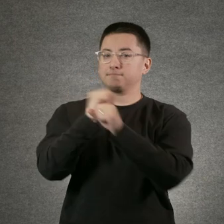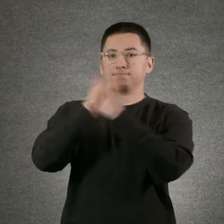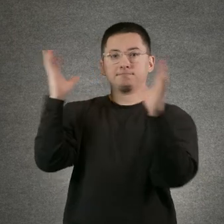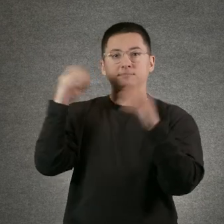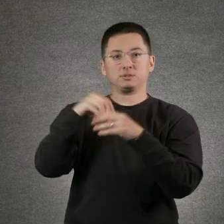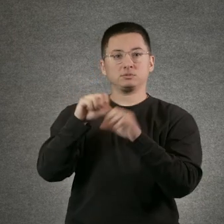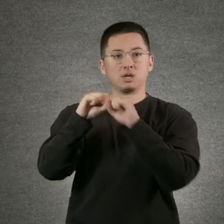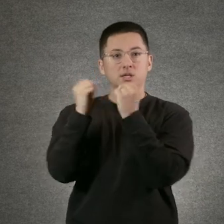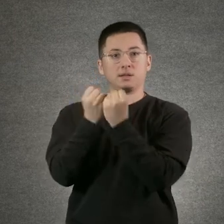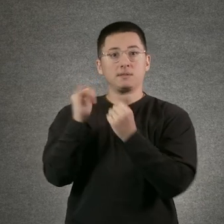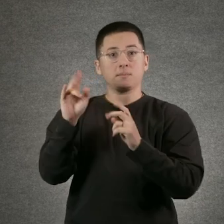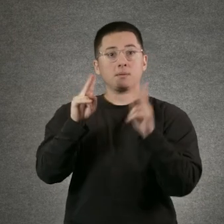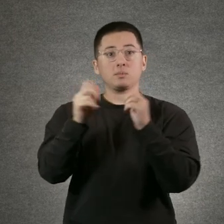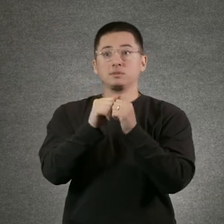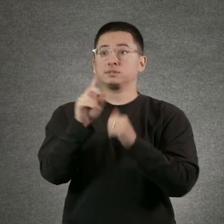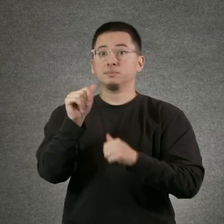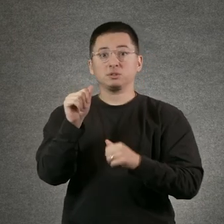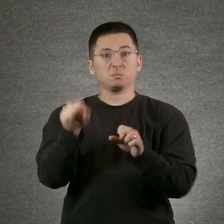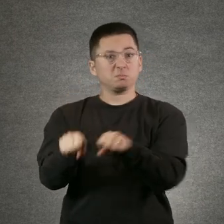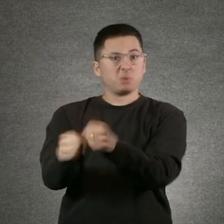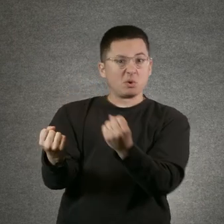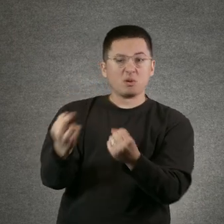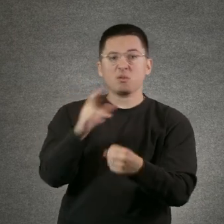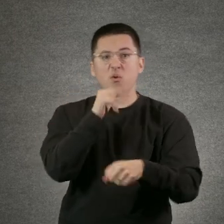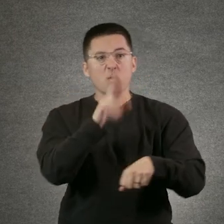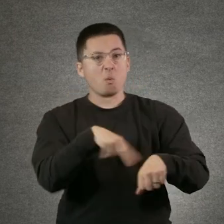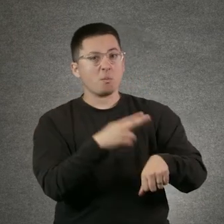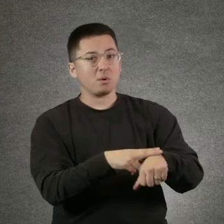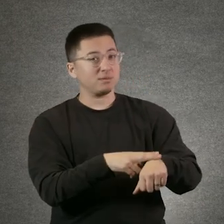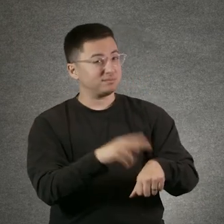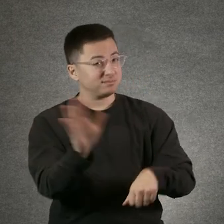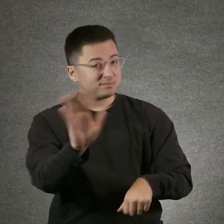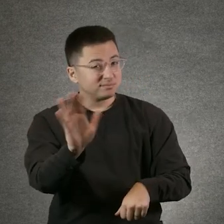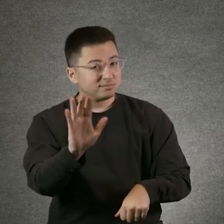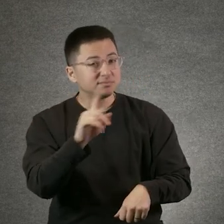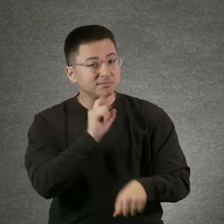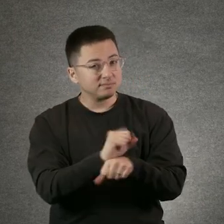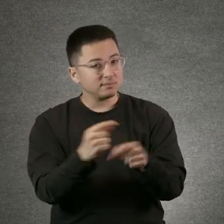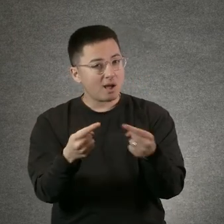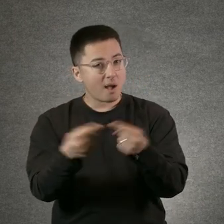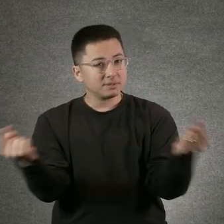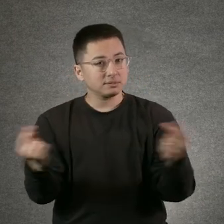In fact, it's quite the opposite. We are the norm. Disability is a natural part of being alive.